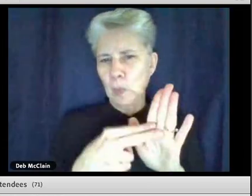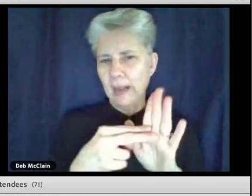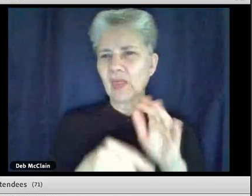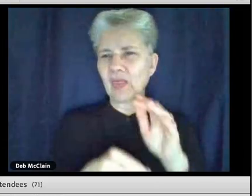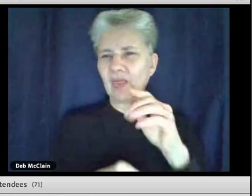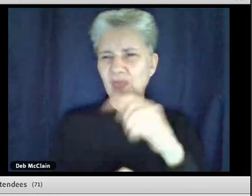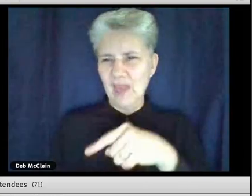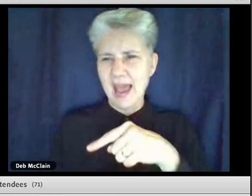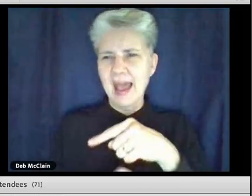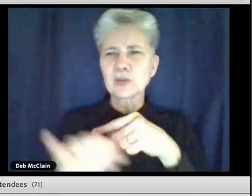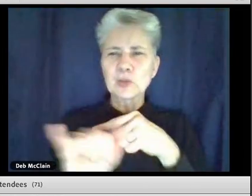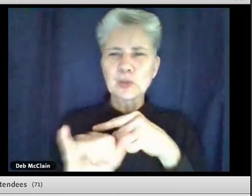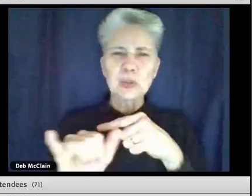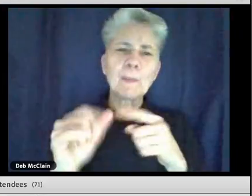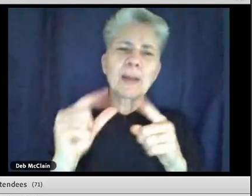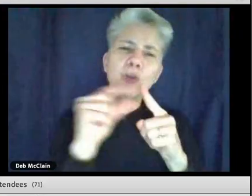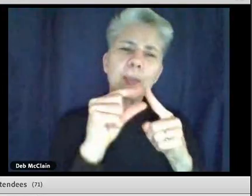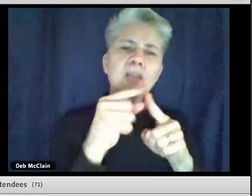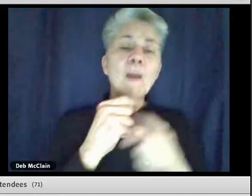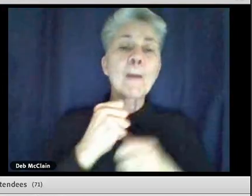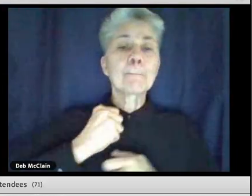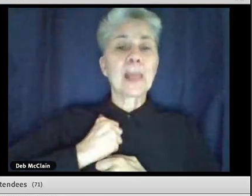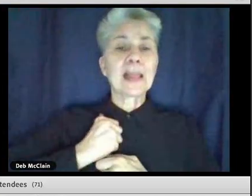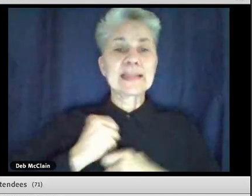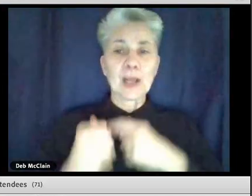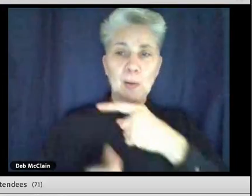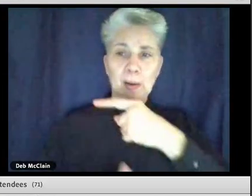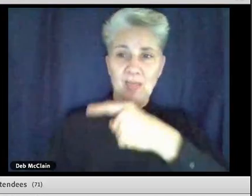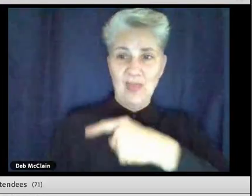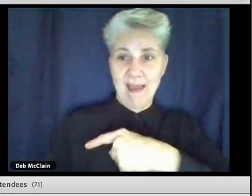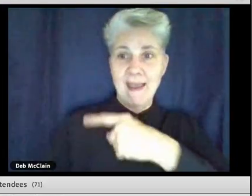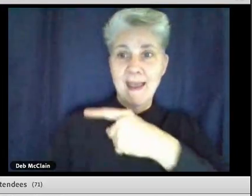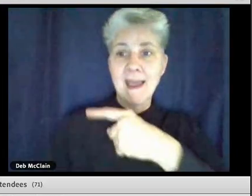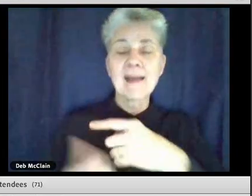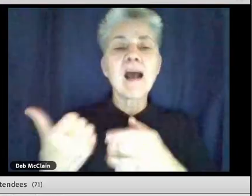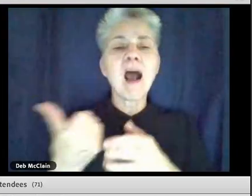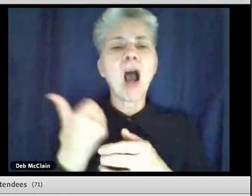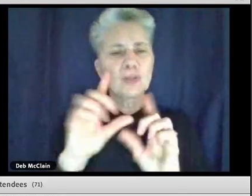but just some terminology from the military, and there's some Department of Defense sites